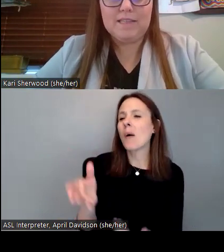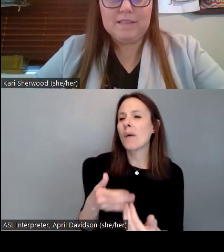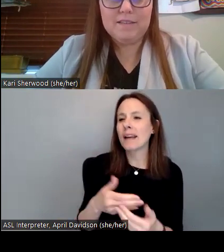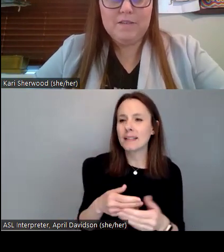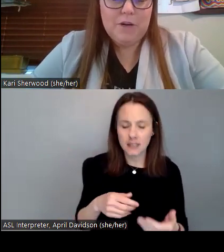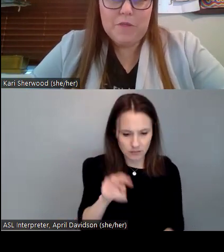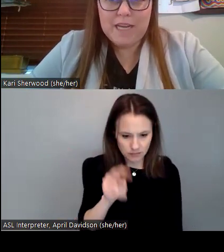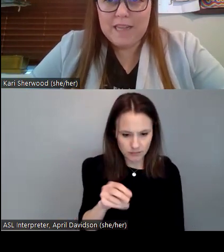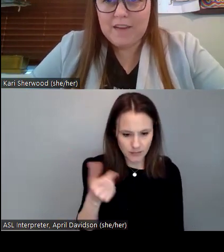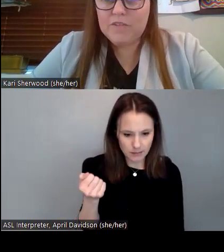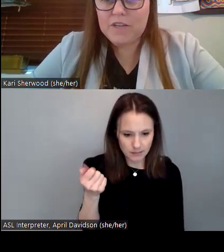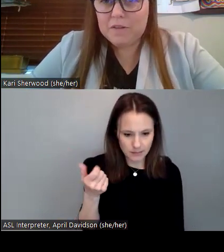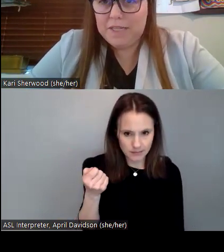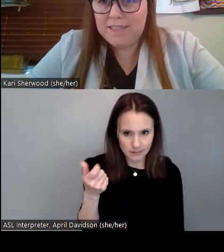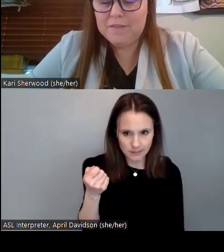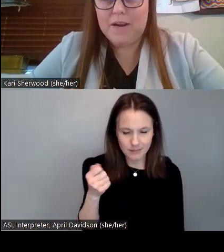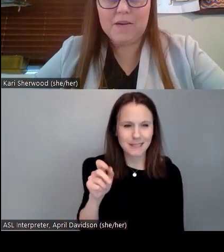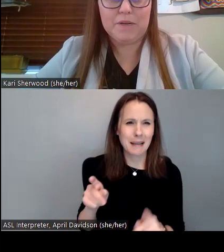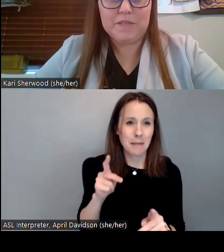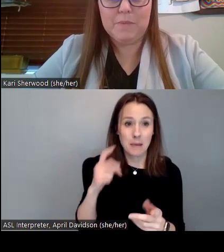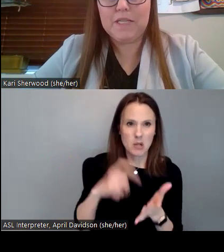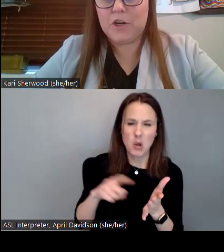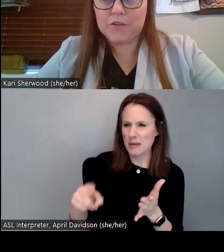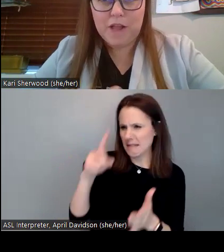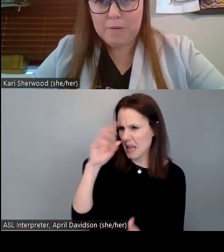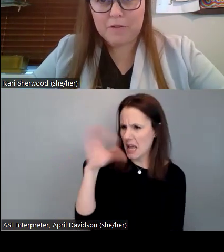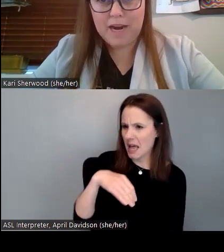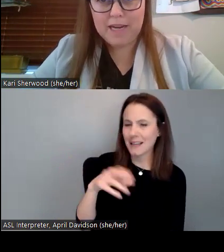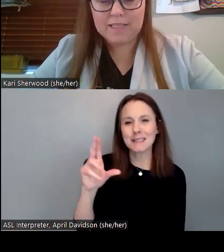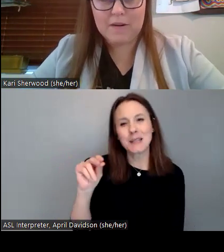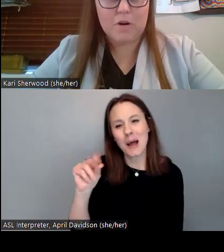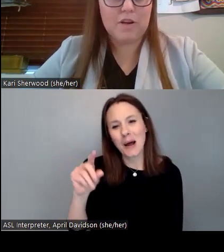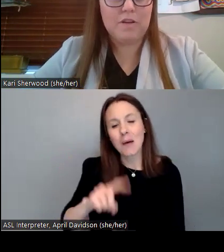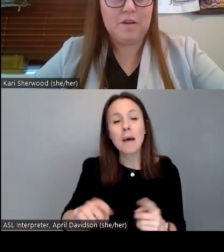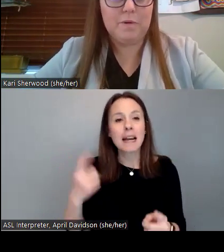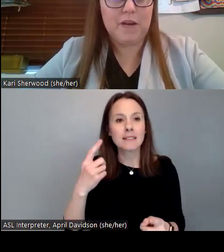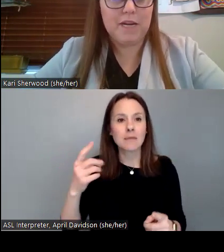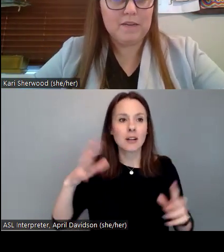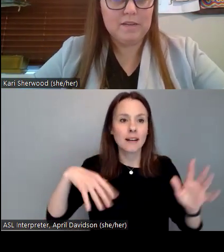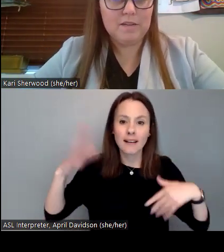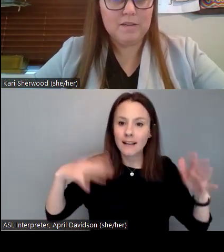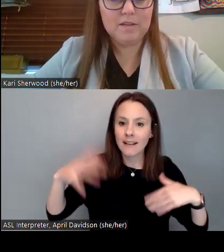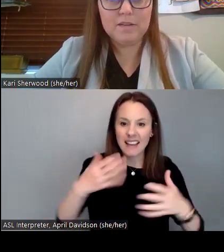And we don't think anything of it, really, right? But if someone started flapping their hands at work, we might